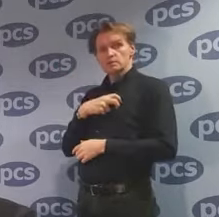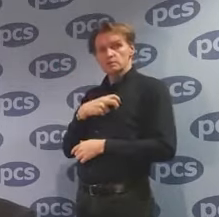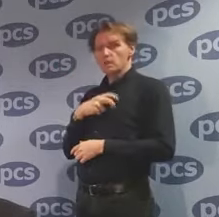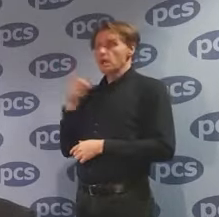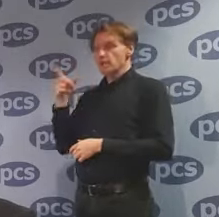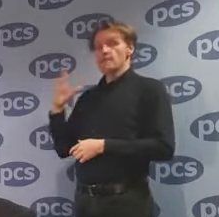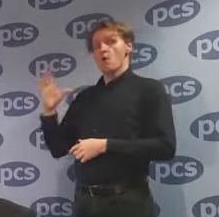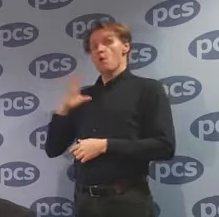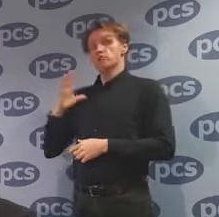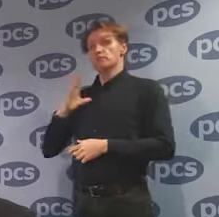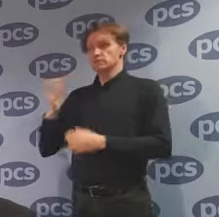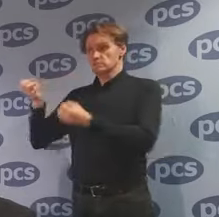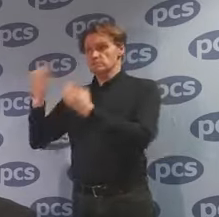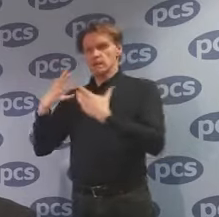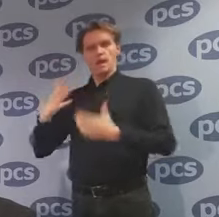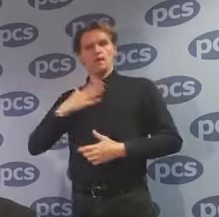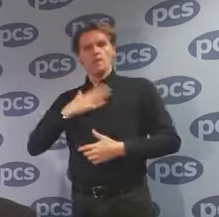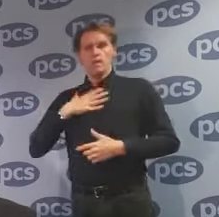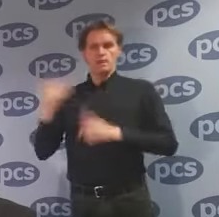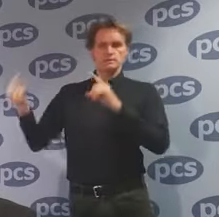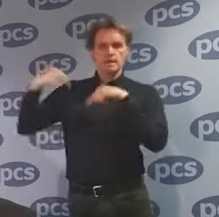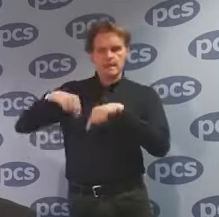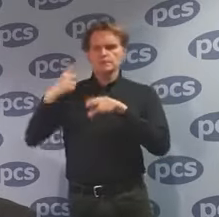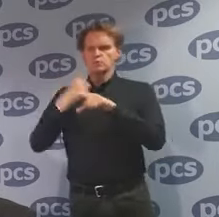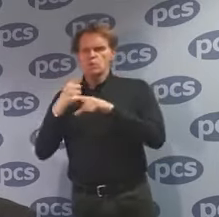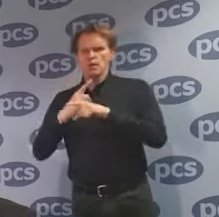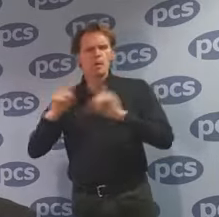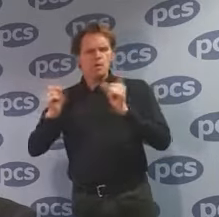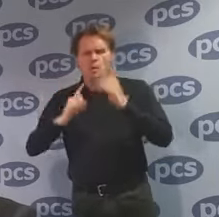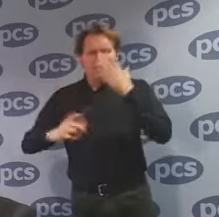to us they'd like to come and talk to us about the lessons that we have learnt so